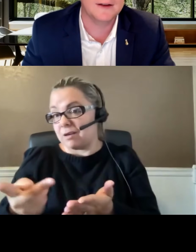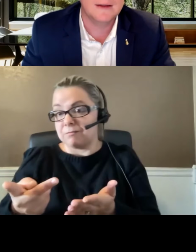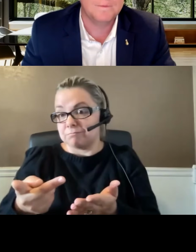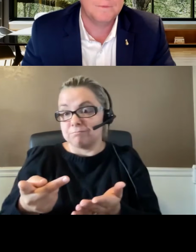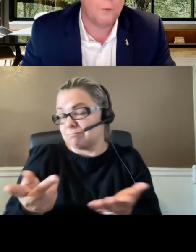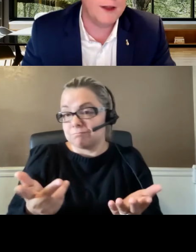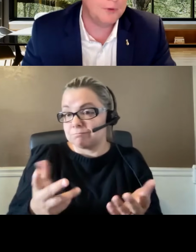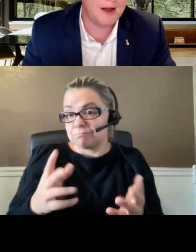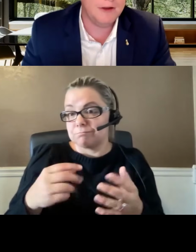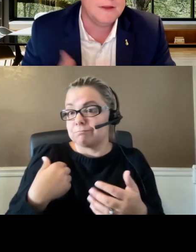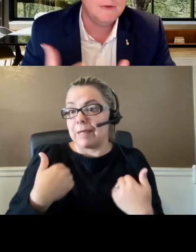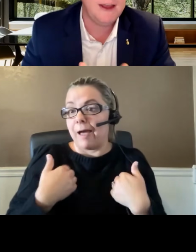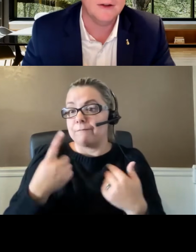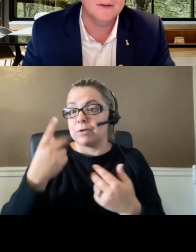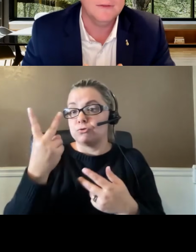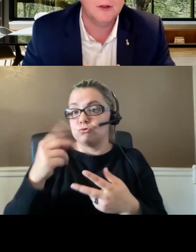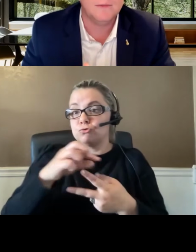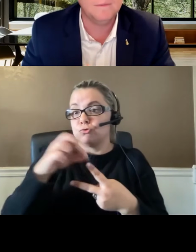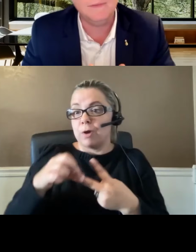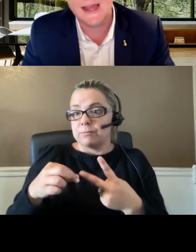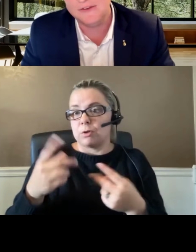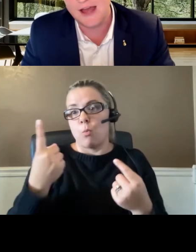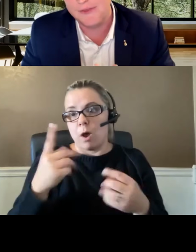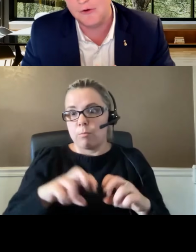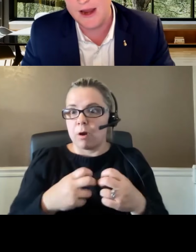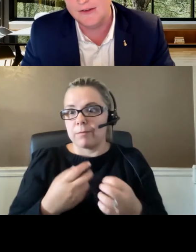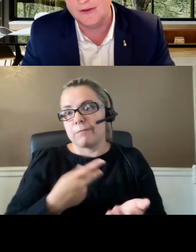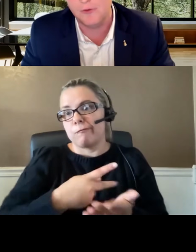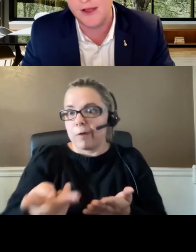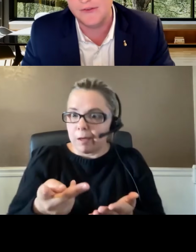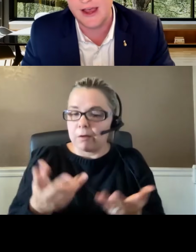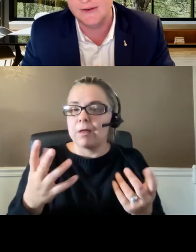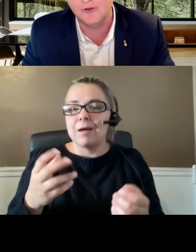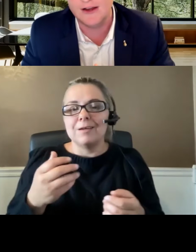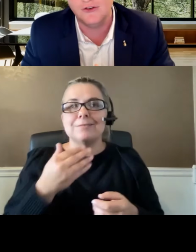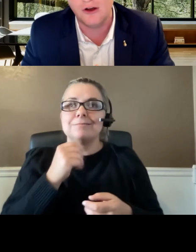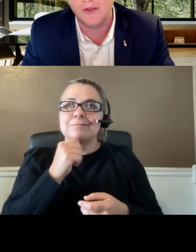One problem you failed. Well, yeah, it's not the greatest if we're on the side of trying to show